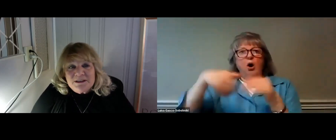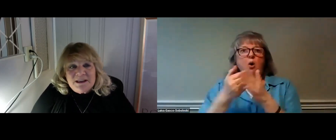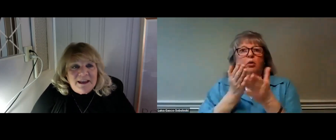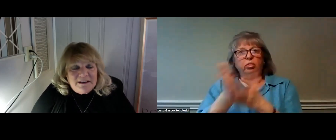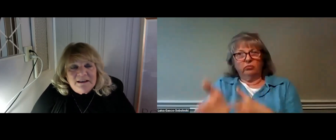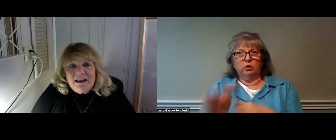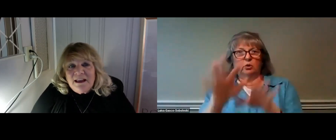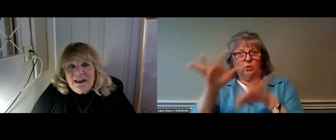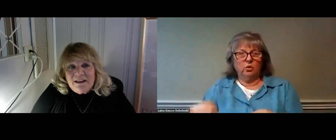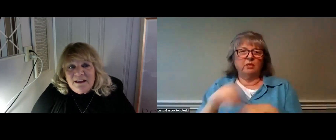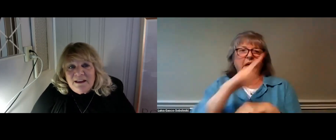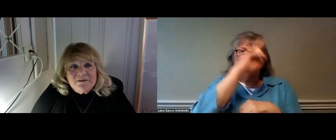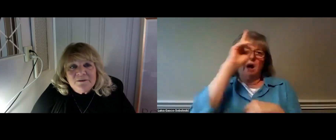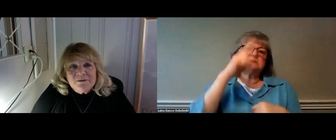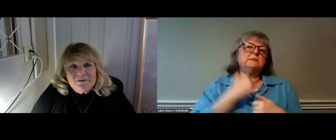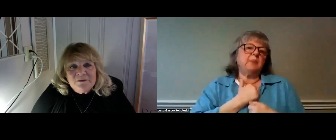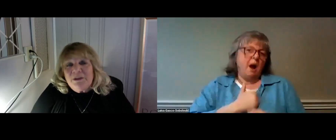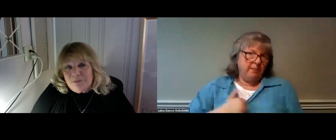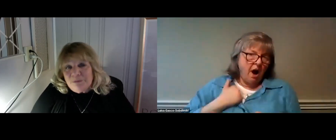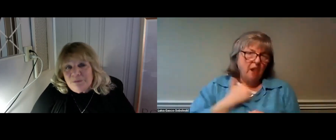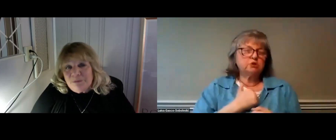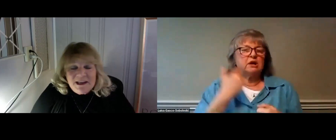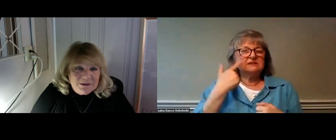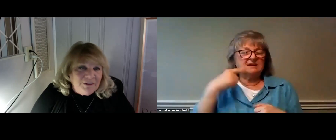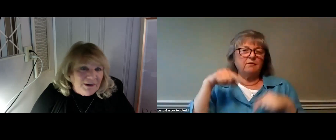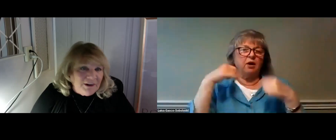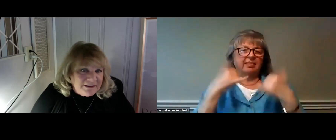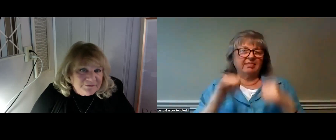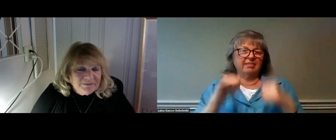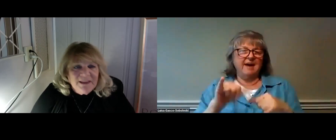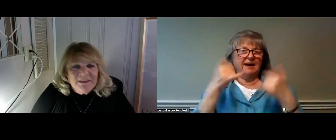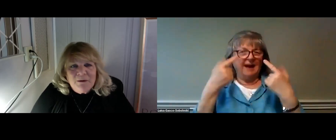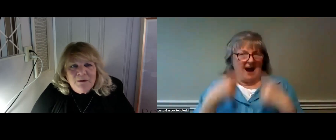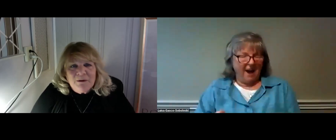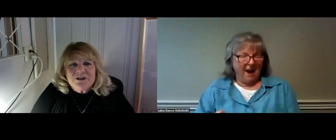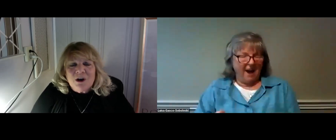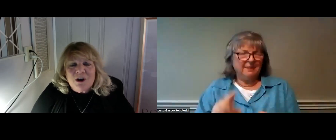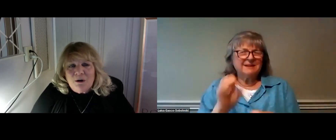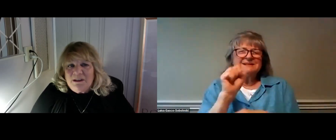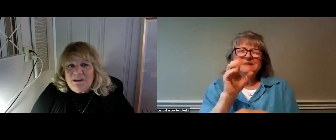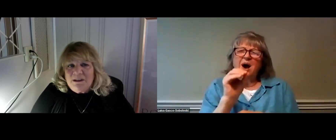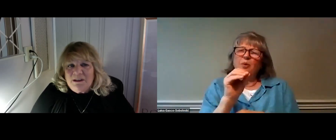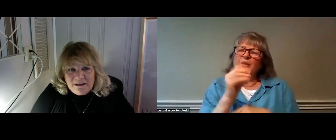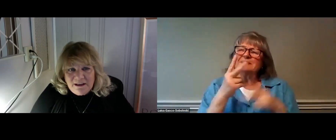set, and we went through it and he was fine and they were so apologetic